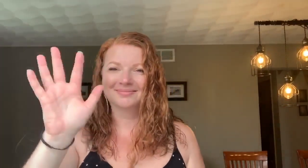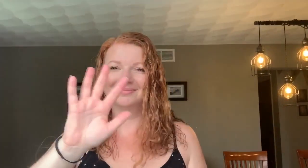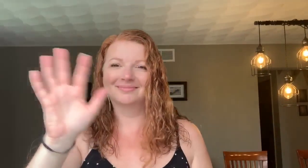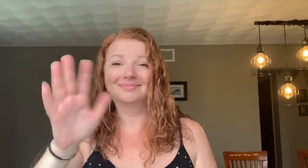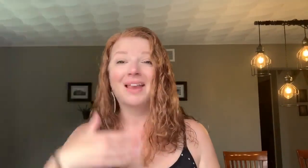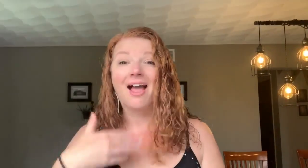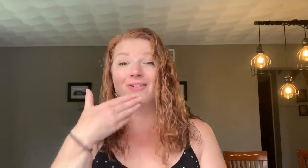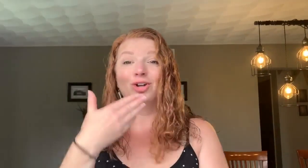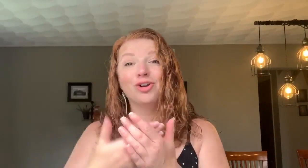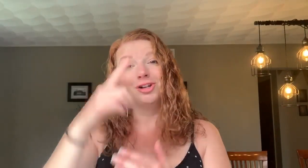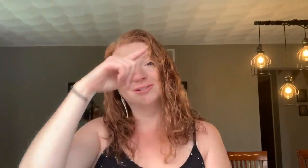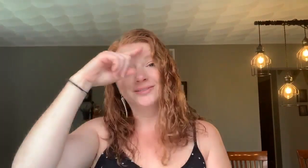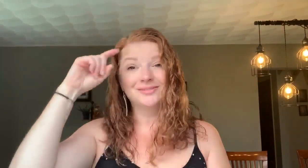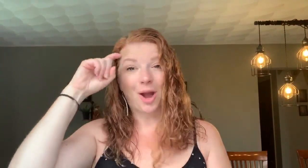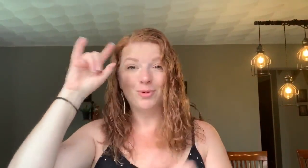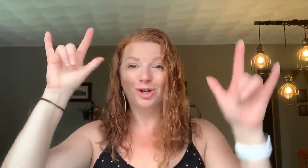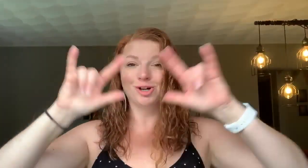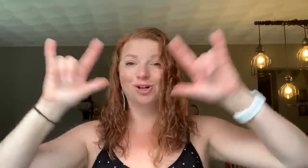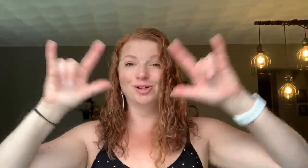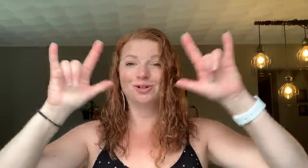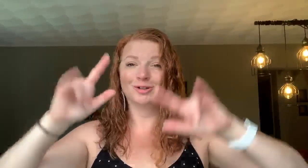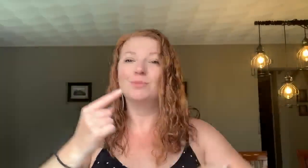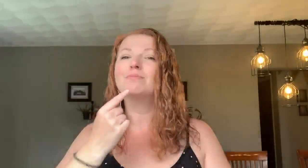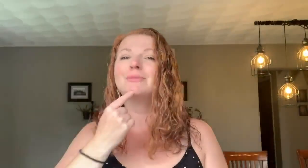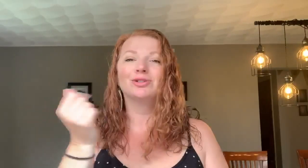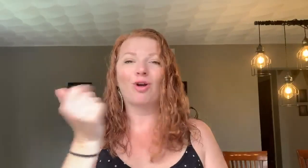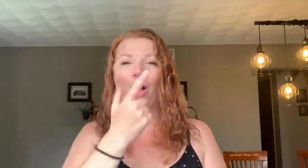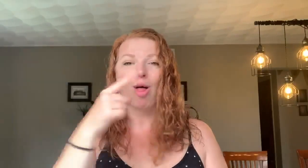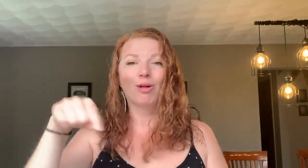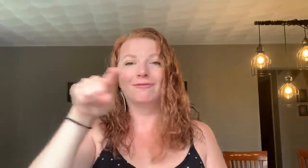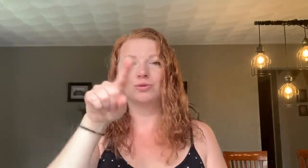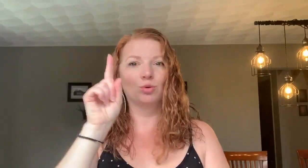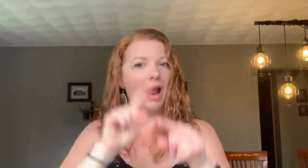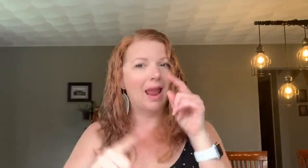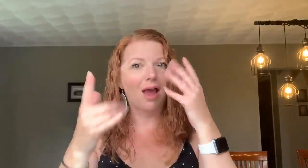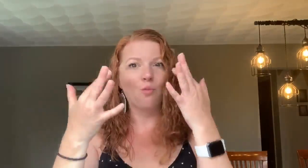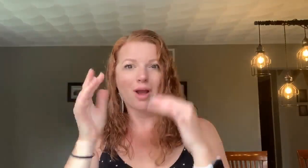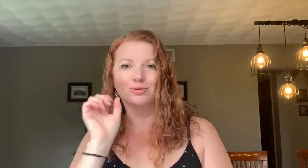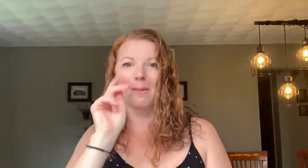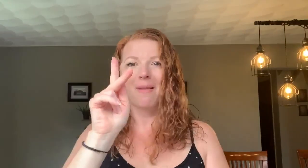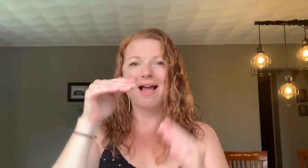Have a good Summer. See you later. I miss all of you! I can't wait to see you.